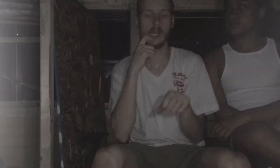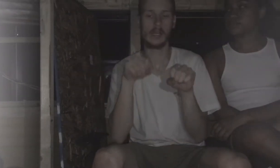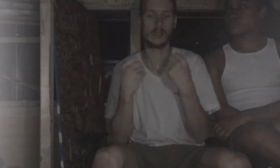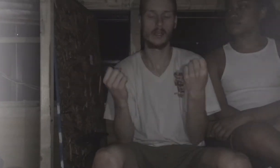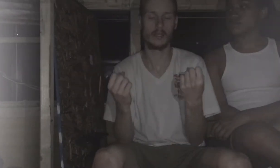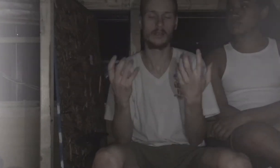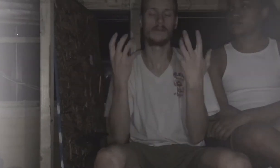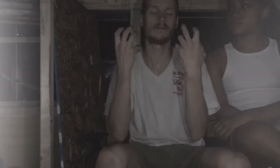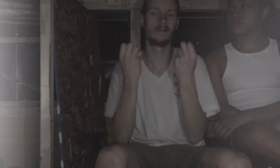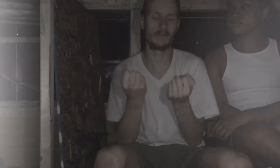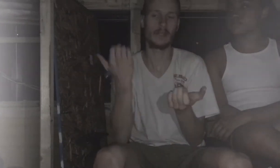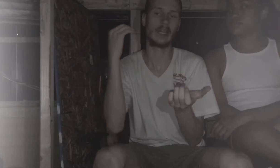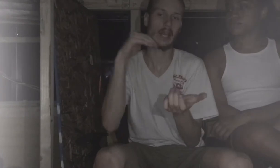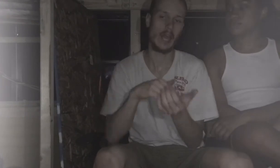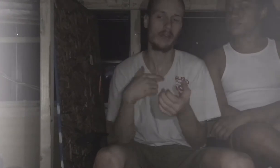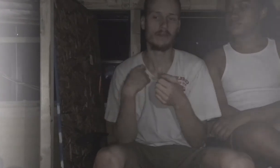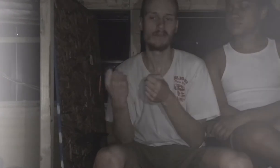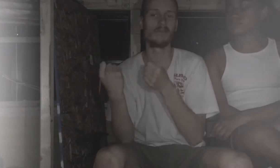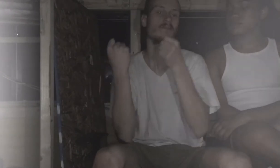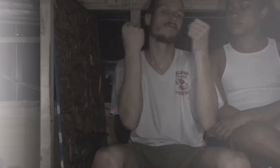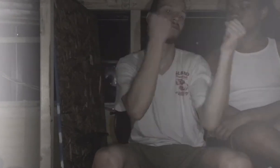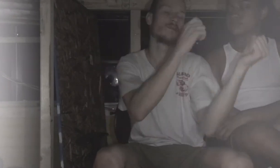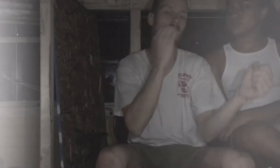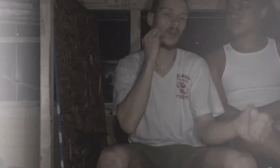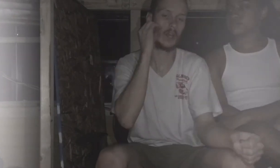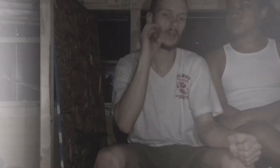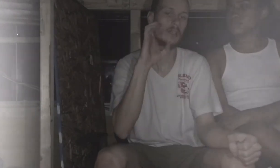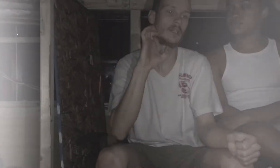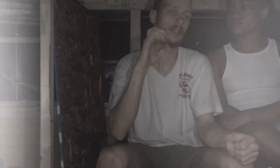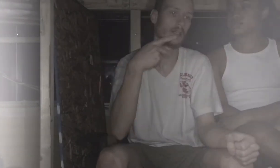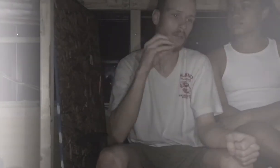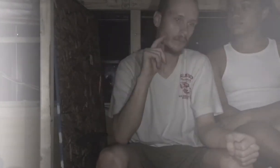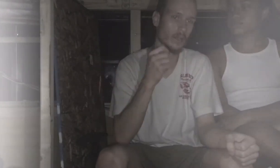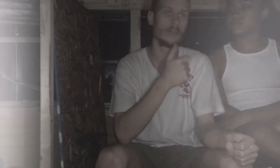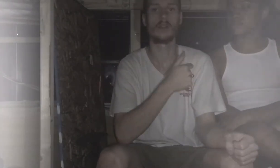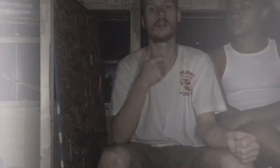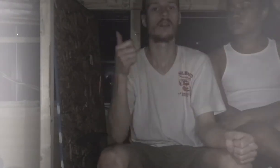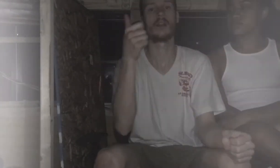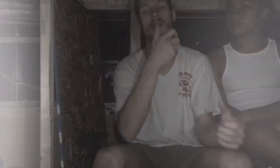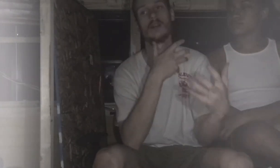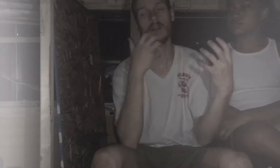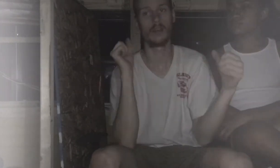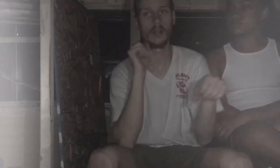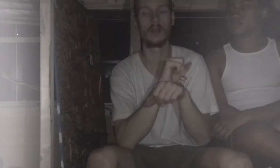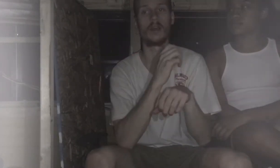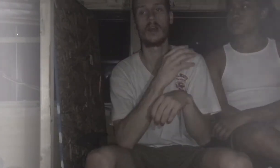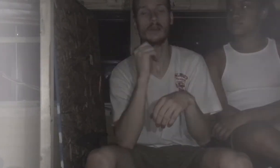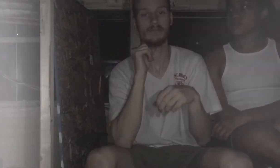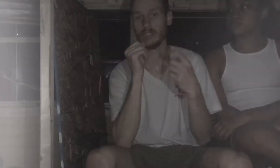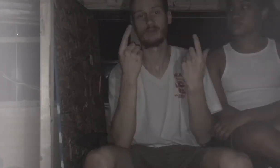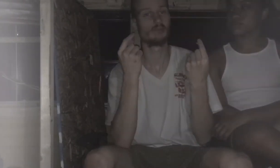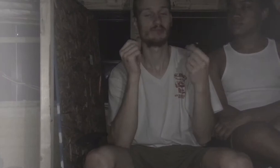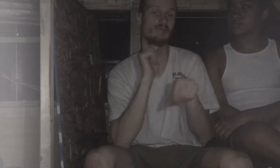and them happened glass got break again I dove back to home depot again thats a lot of traveling around today